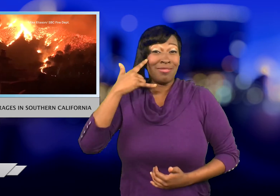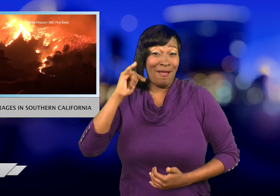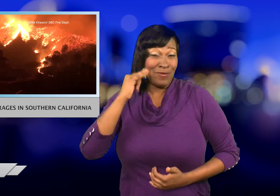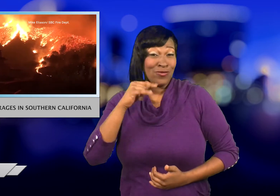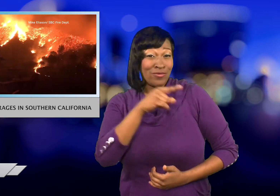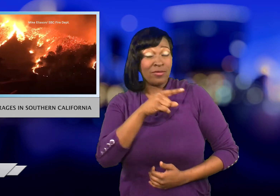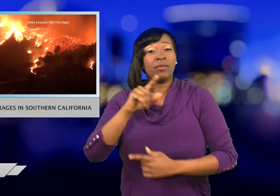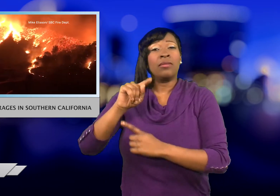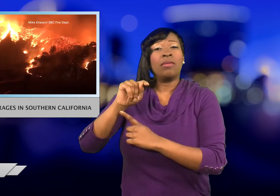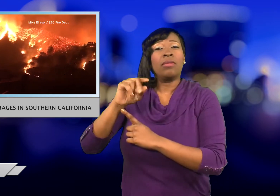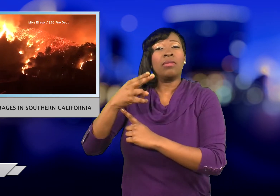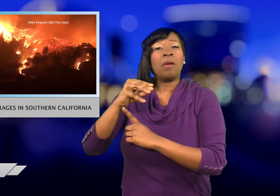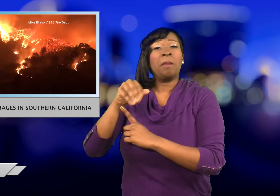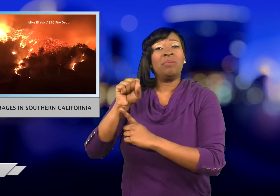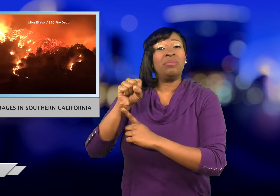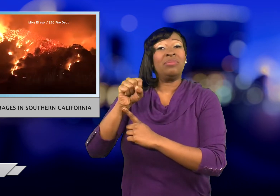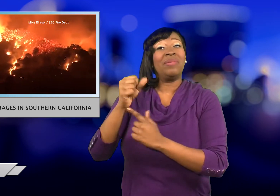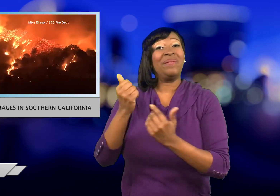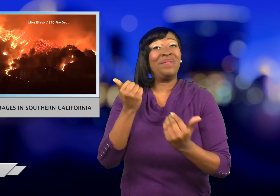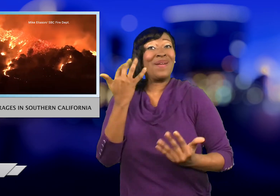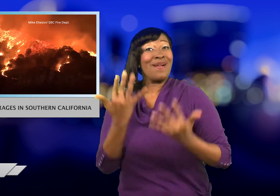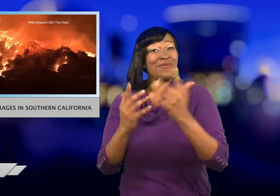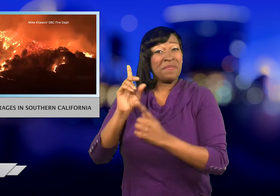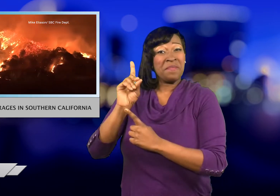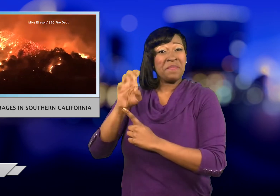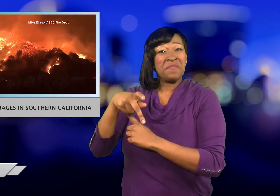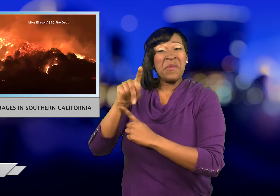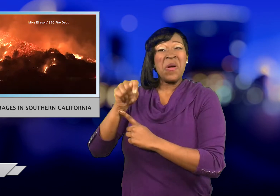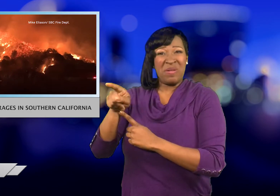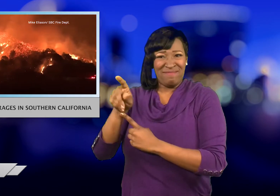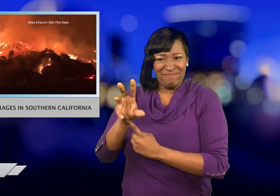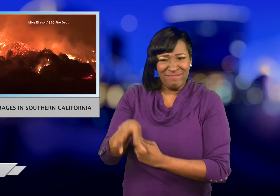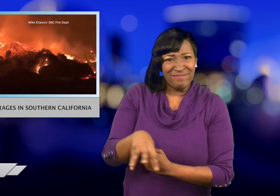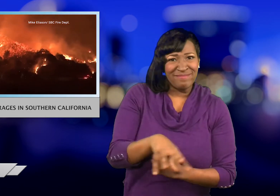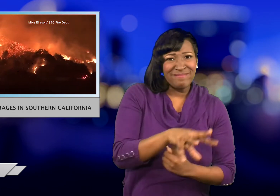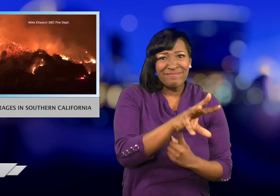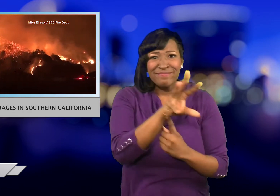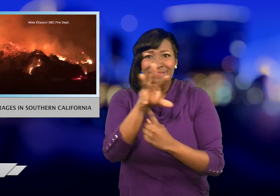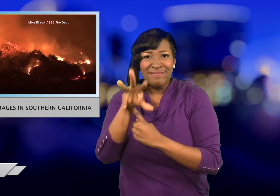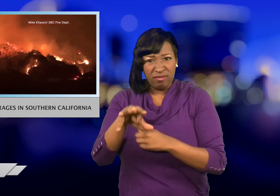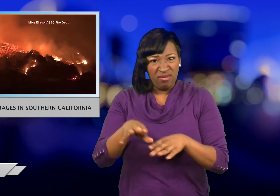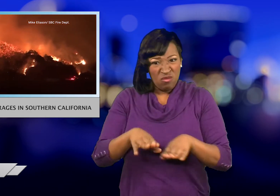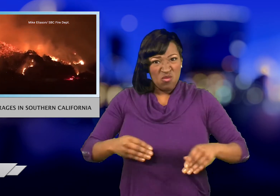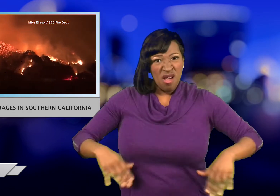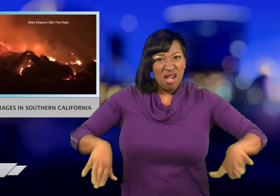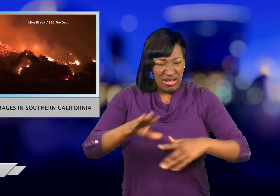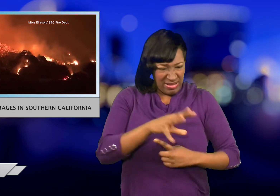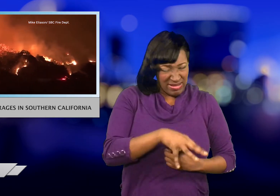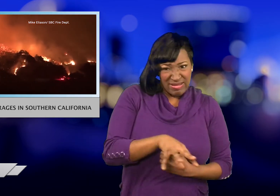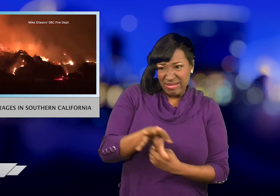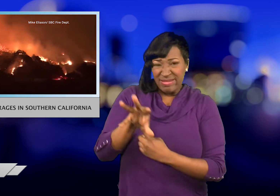We want to show you video shot by the Los Angeles County Fire Department from the ground